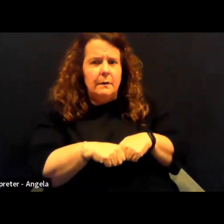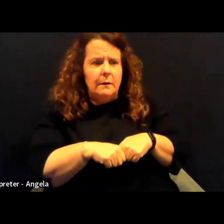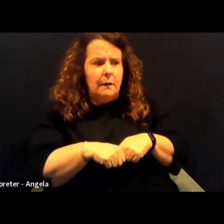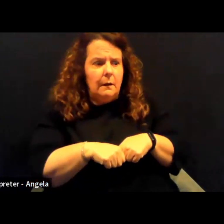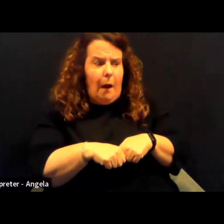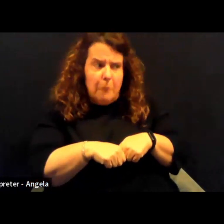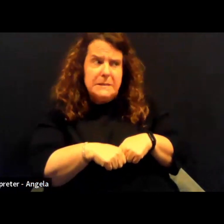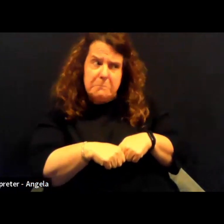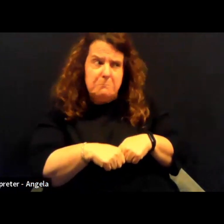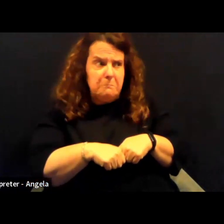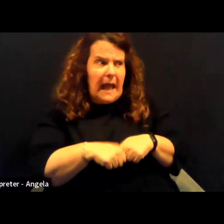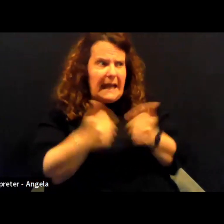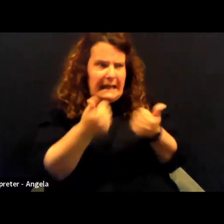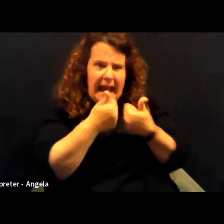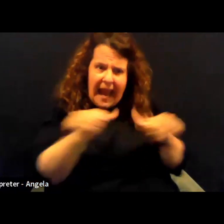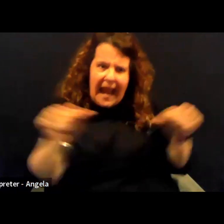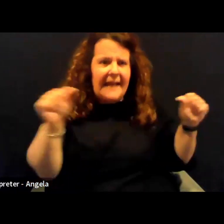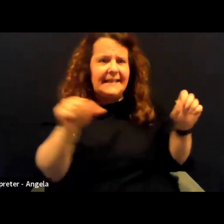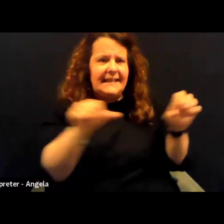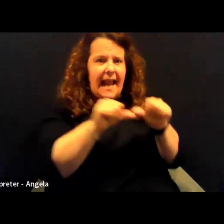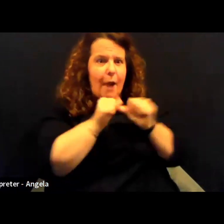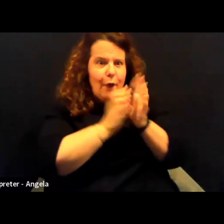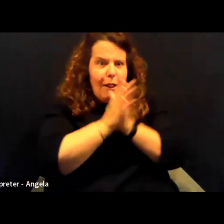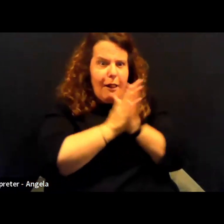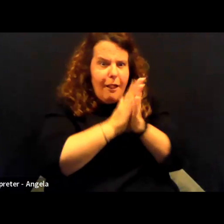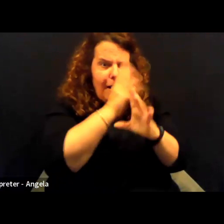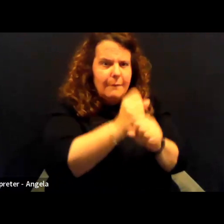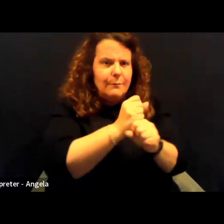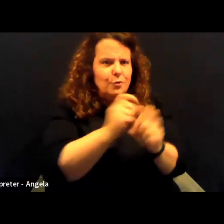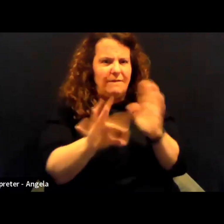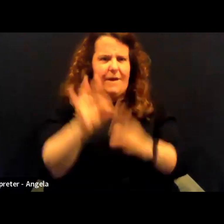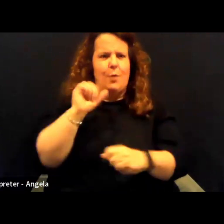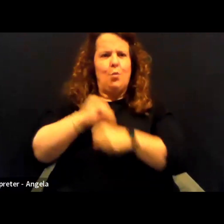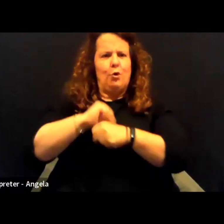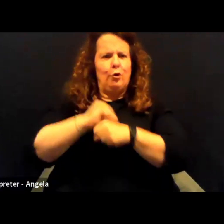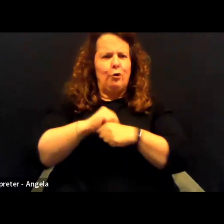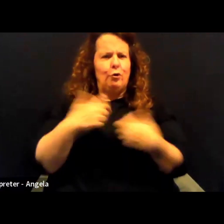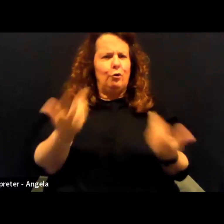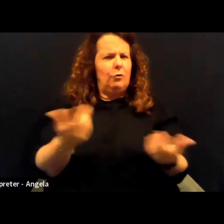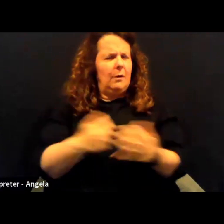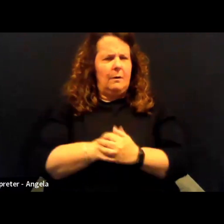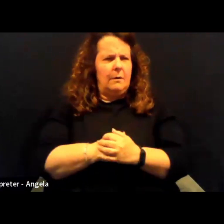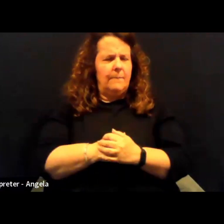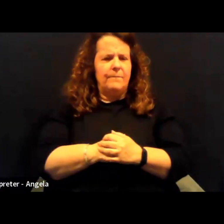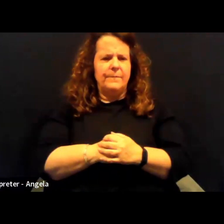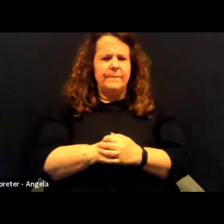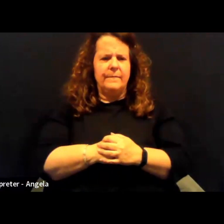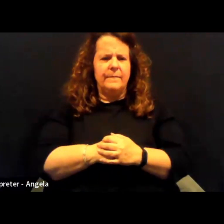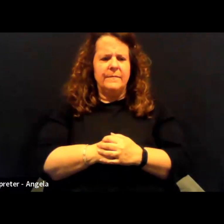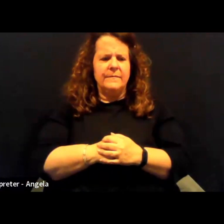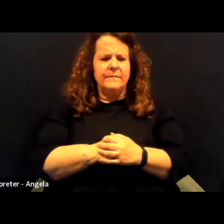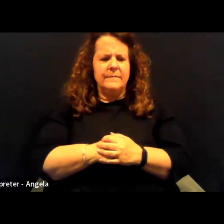find something in any area of interest, right? Like, I'm, I didn't want to make any general